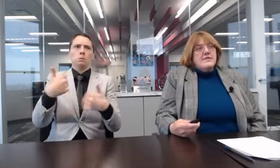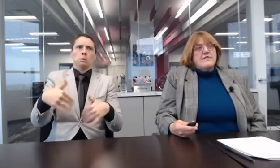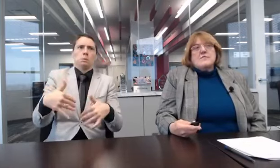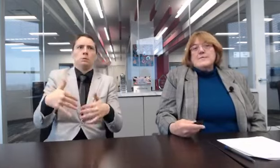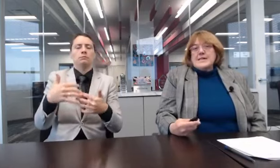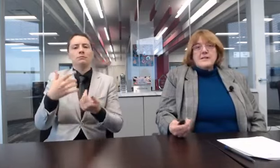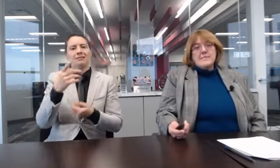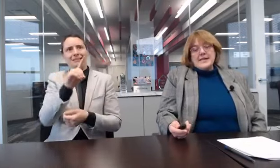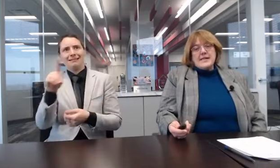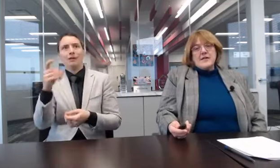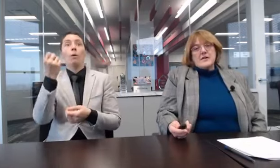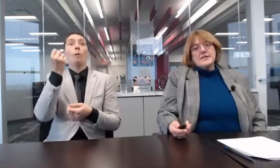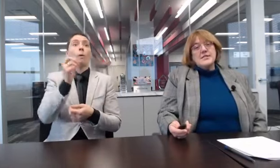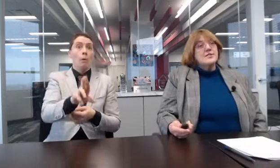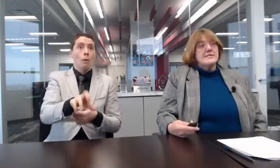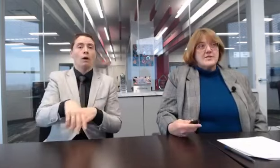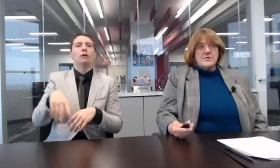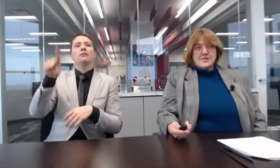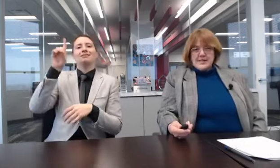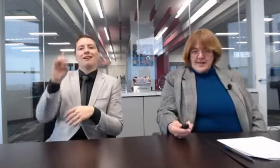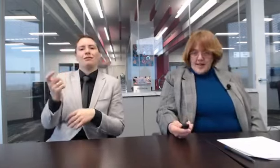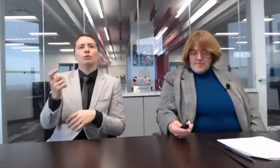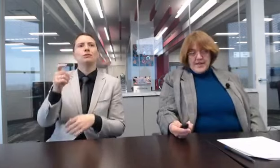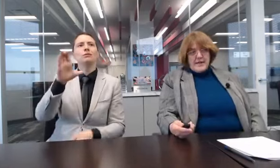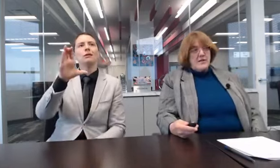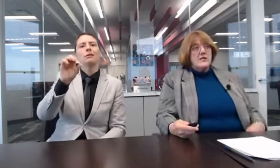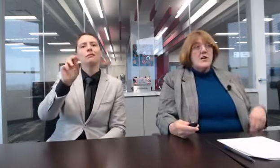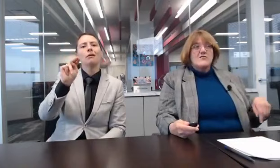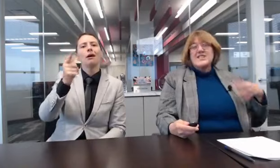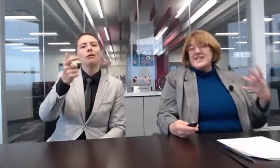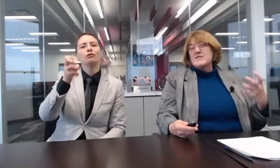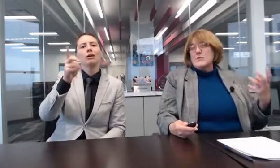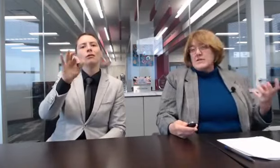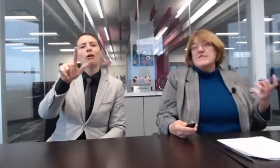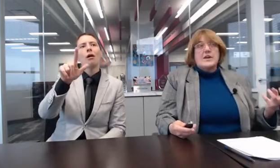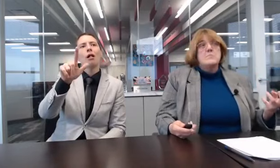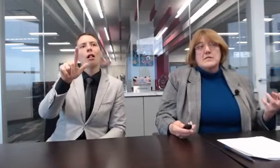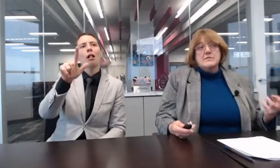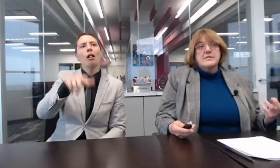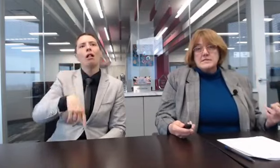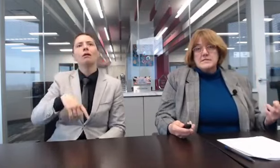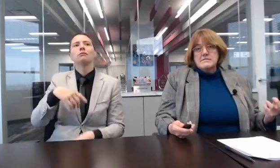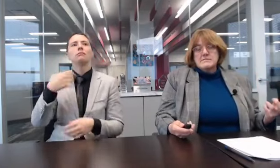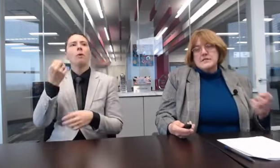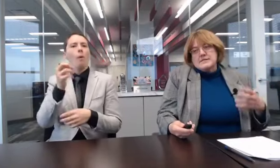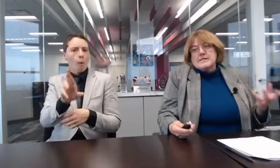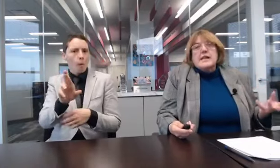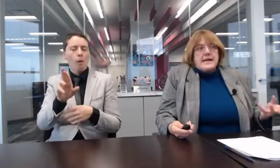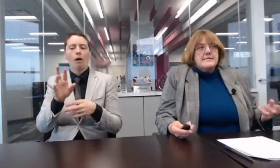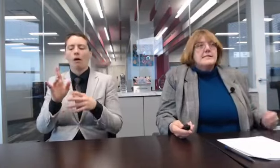There are many, many conditions that children can have that are linked with developmental delay